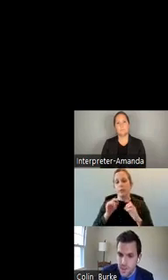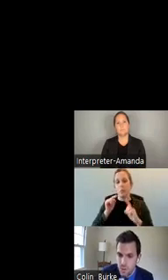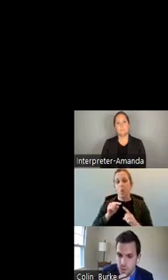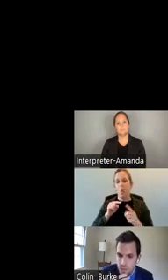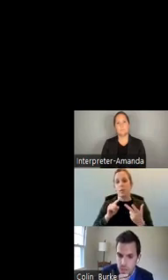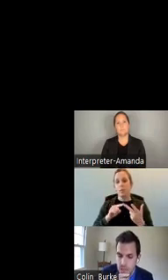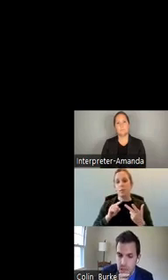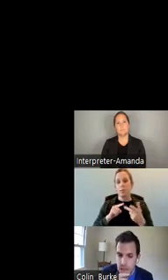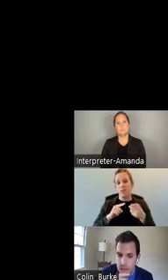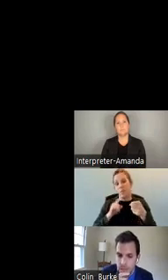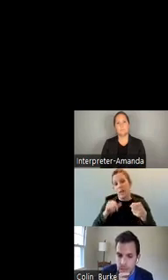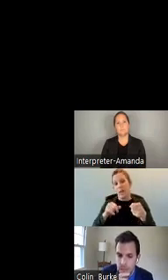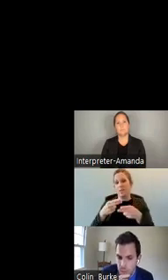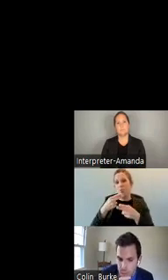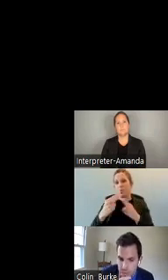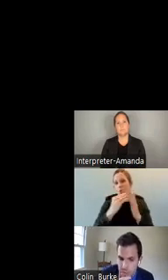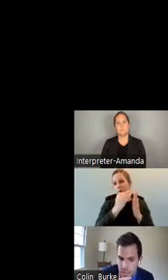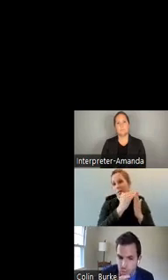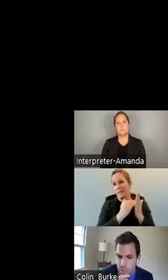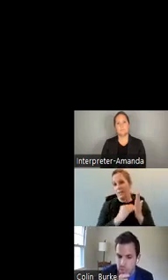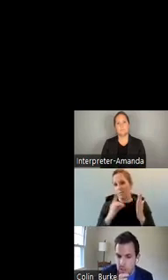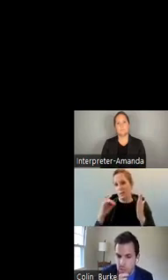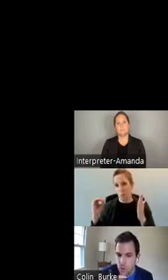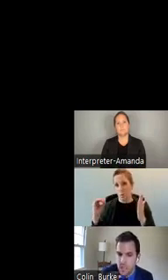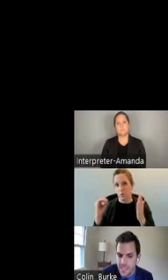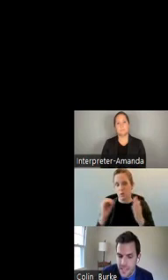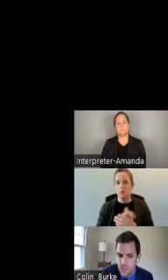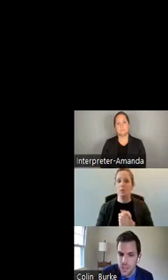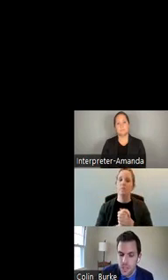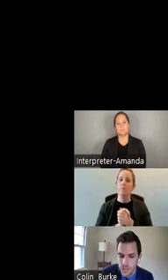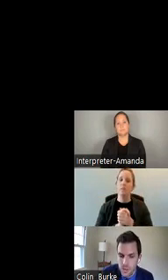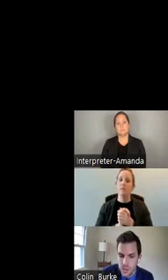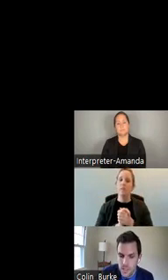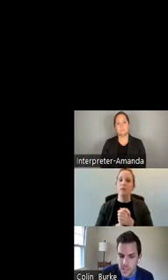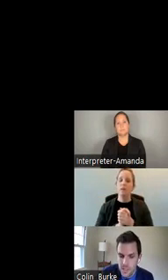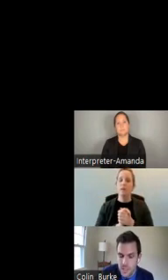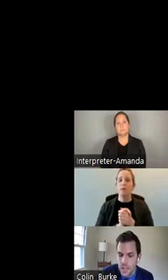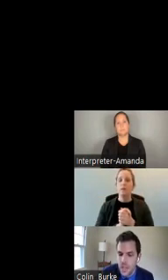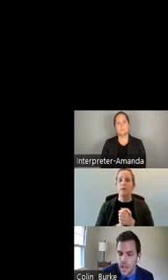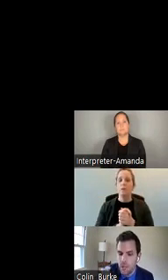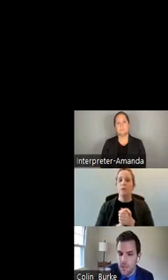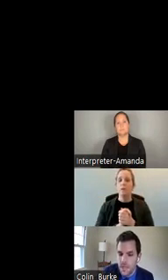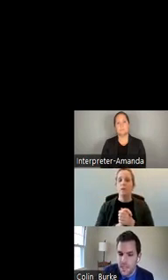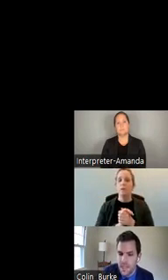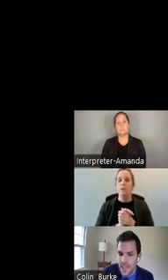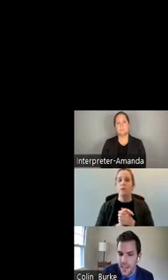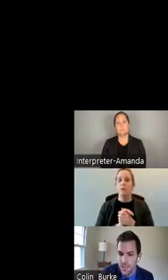of disorders here um the reason being that we we only decided to include on this list studies that